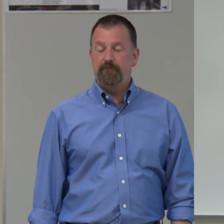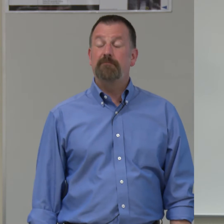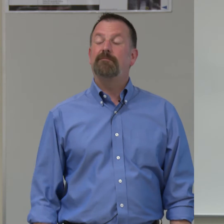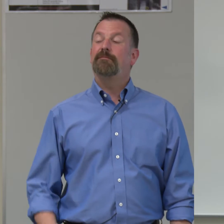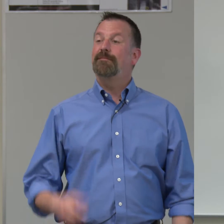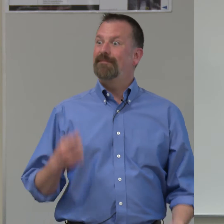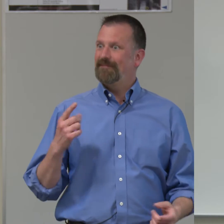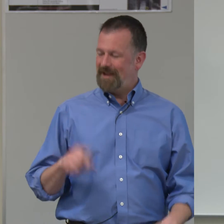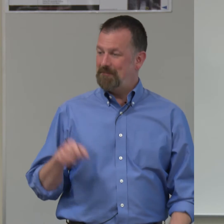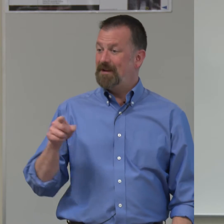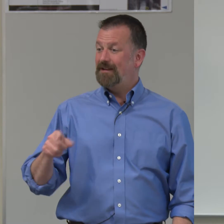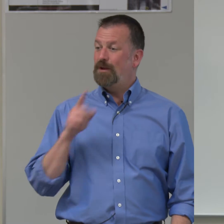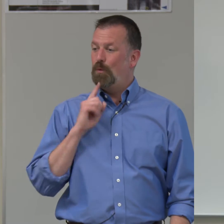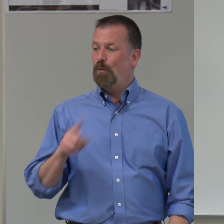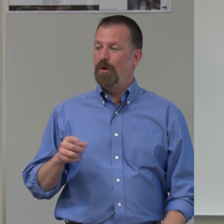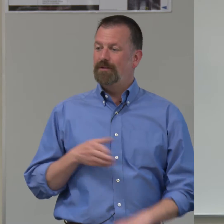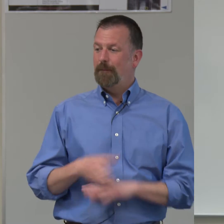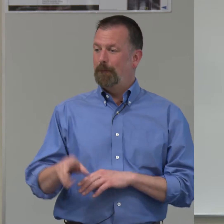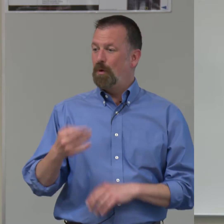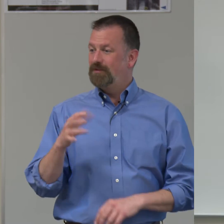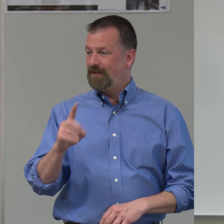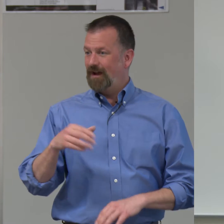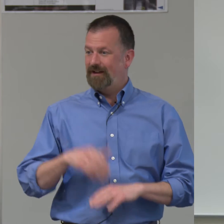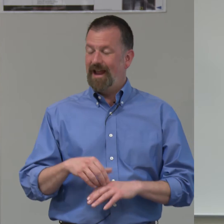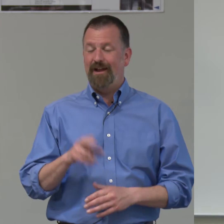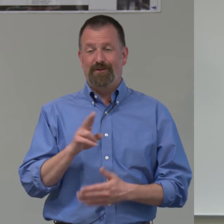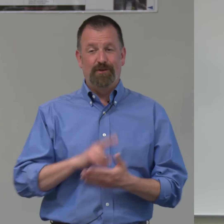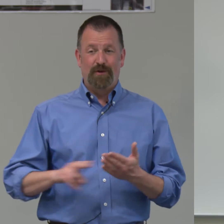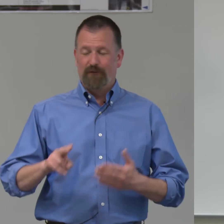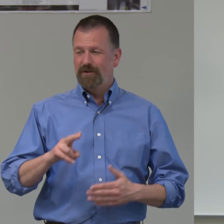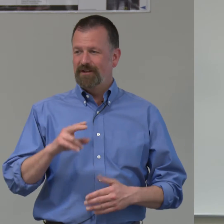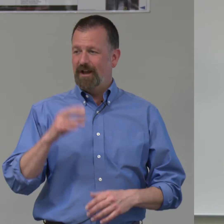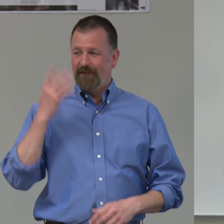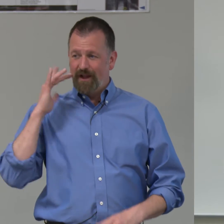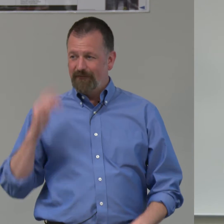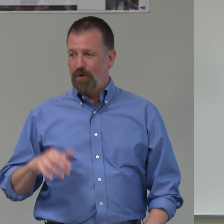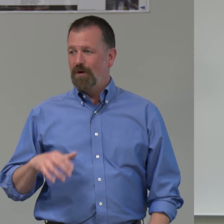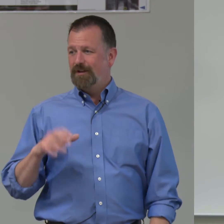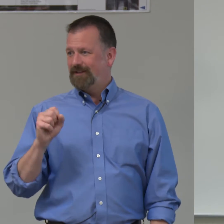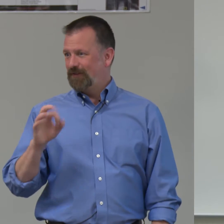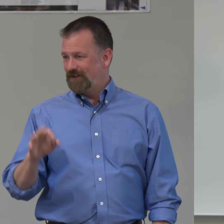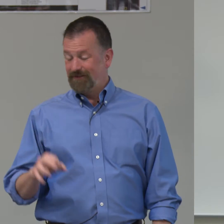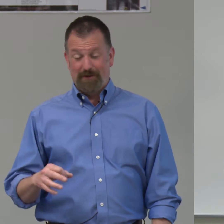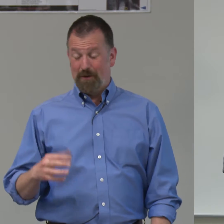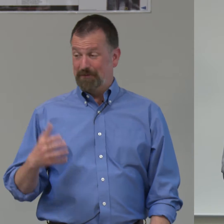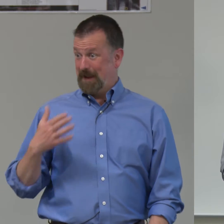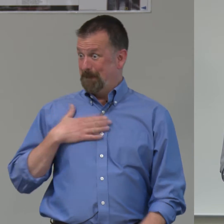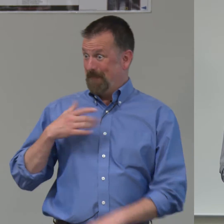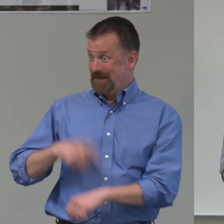and it turned out, he had been a postdoc and University of California, San Francisco, at the same time I was, and we actually carpooled